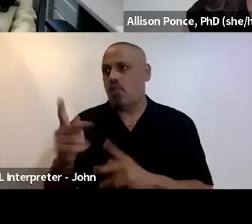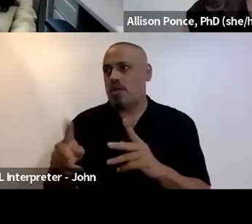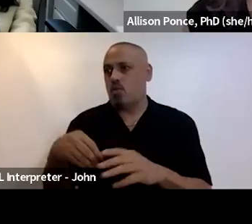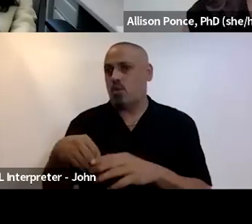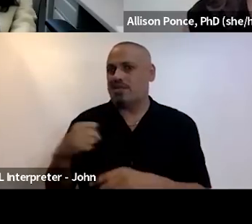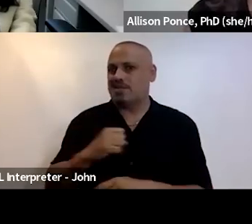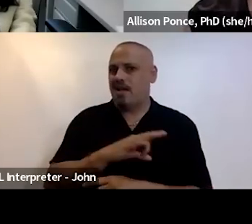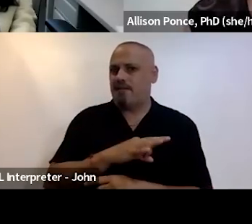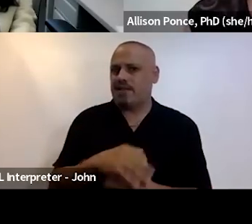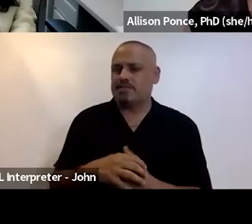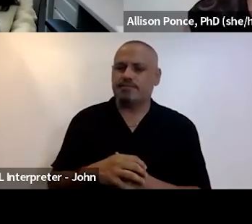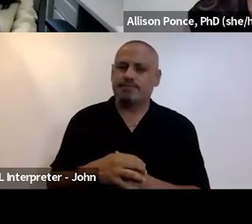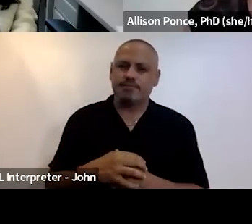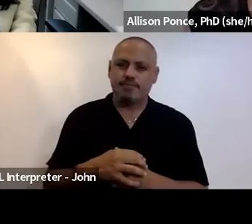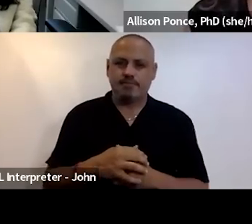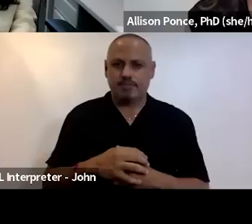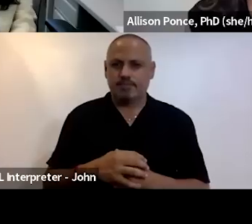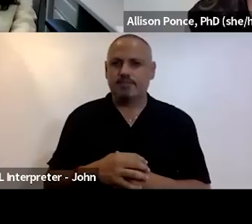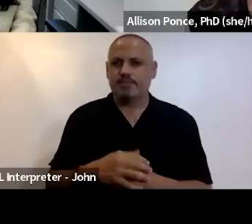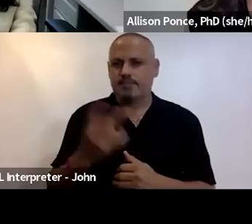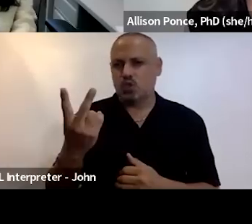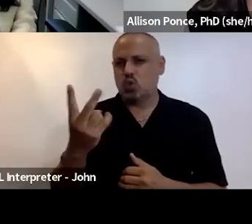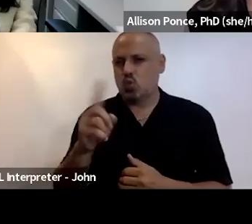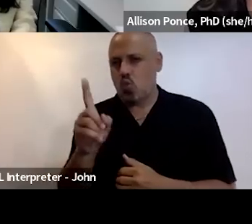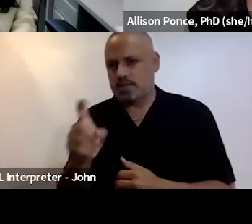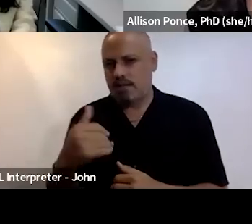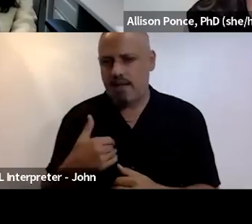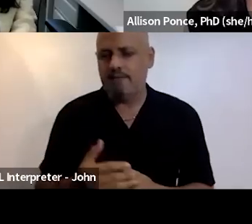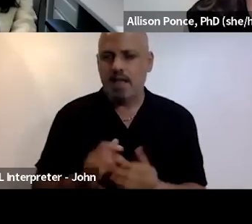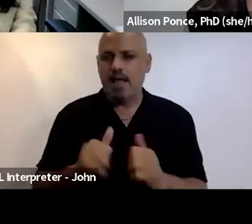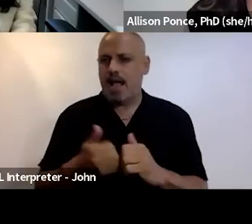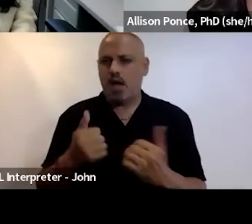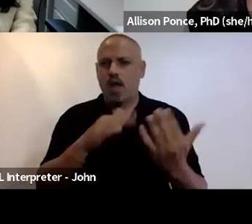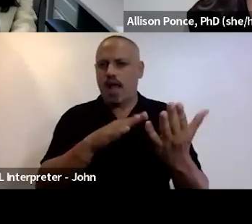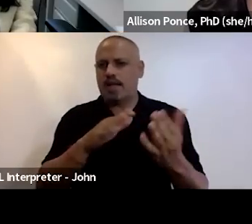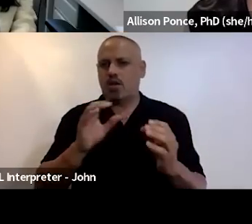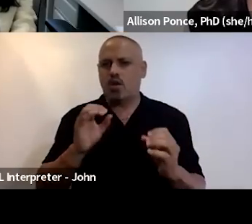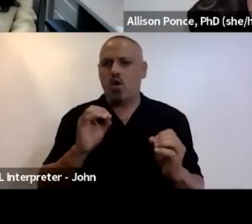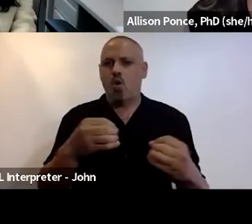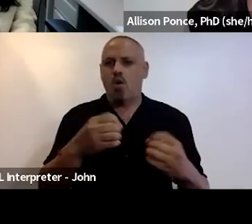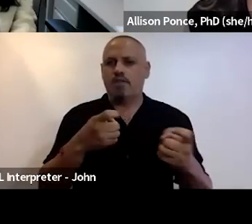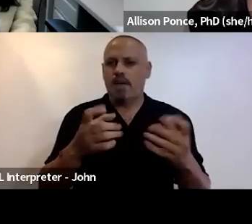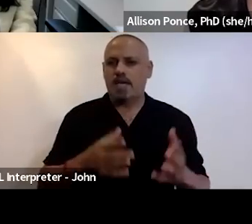So two questions here. How do you handle an office manager/landlord that state,